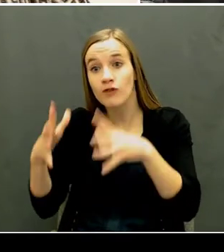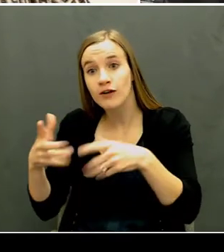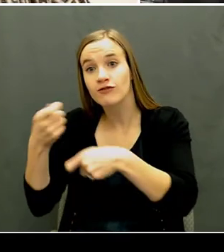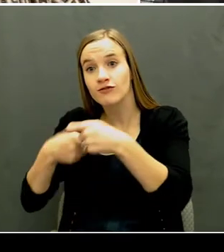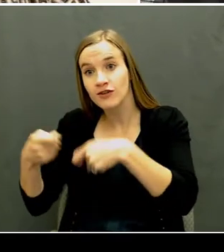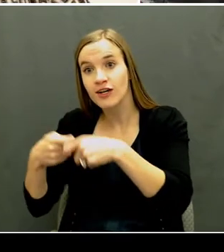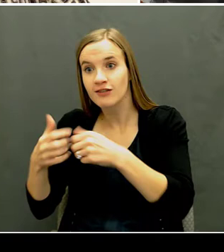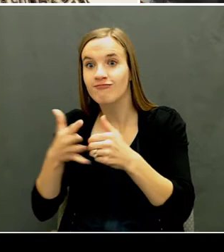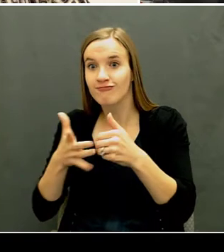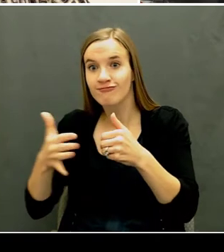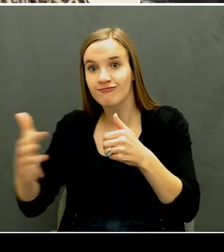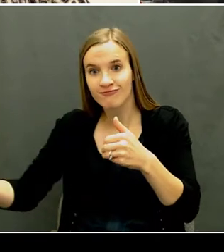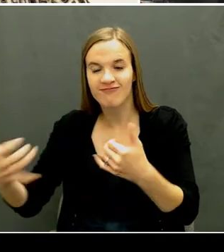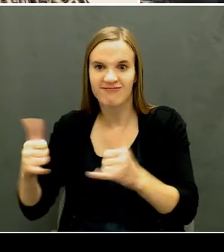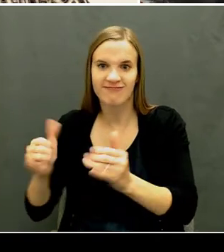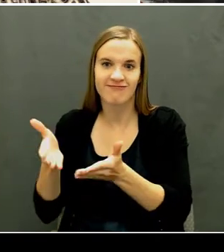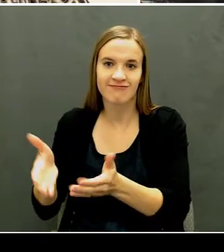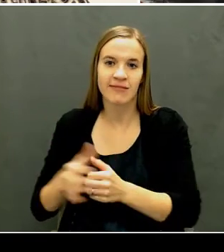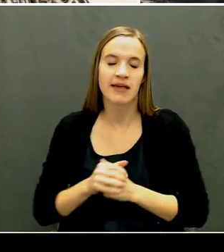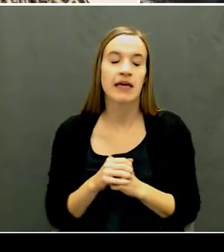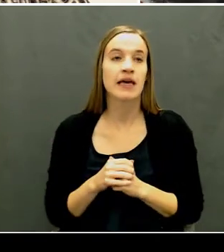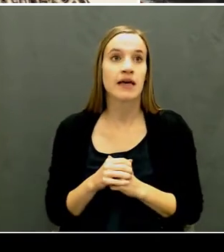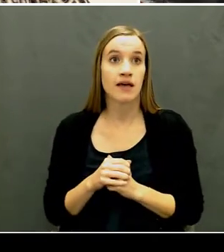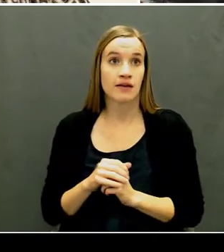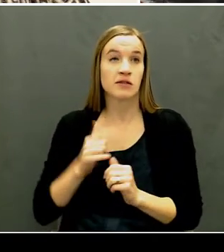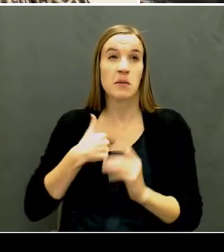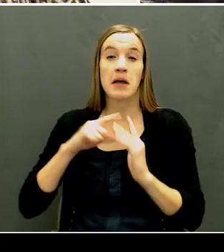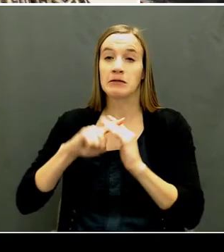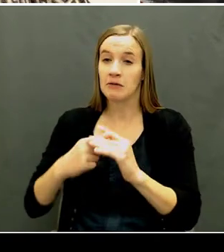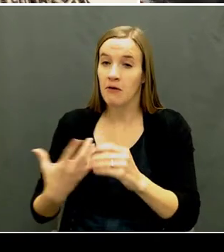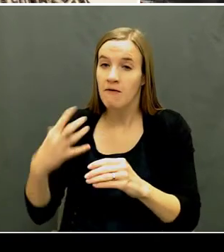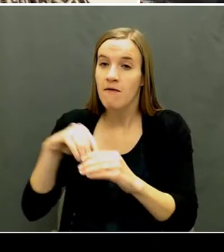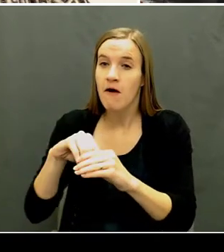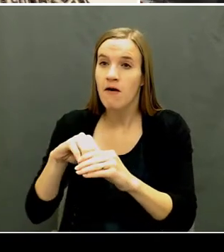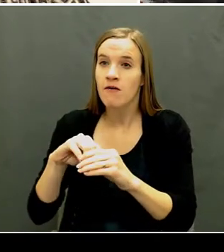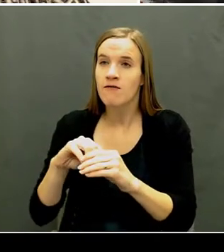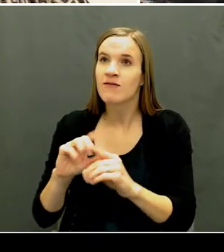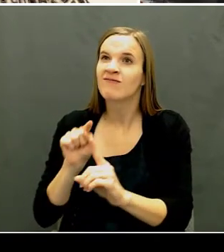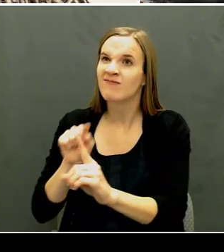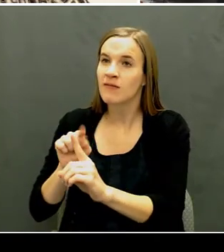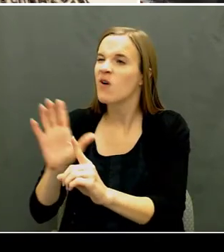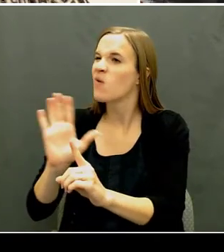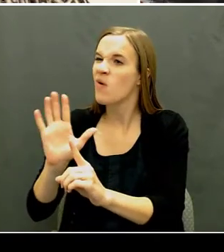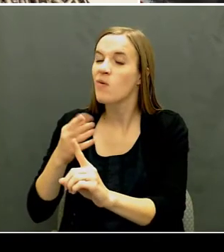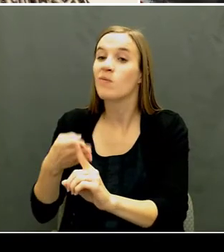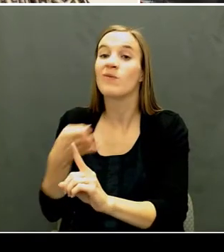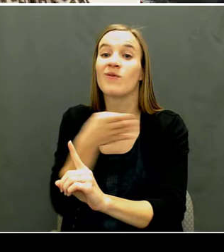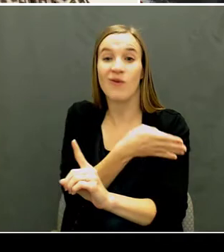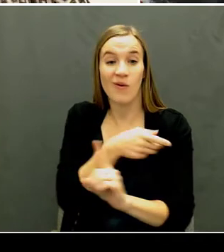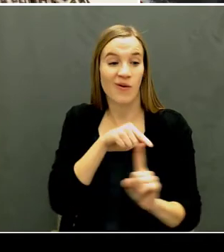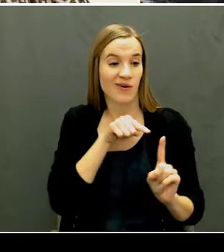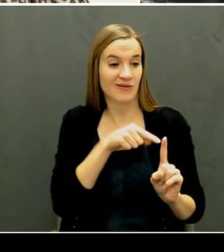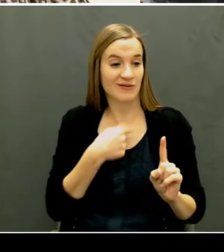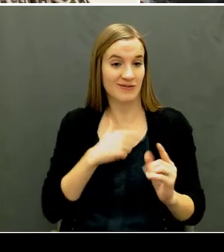a little before that, my start was right when I was getting out of college started the Metrolina